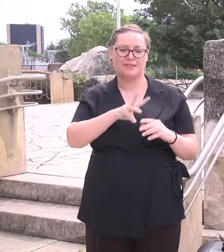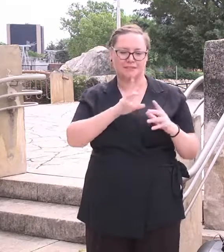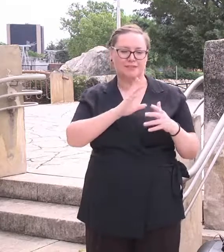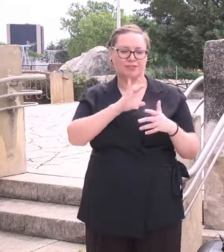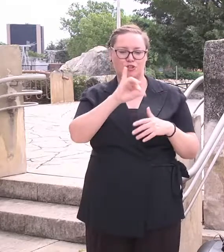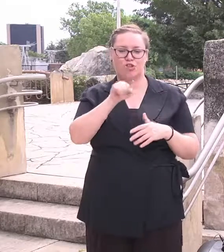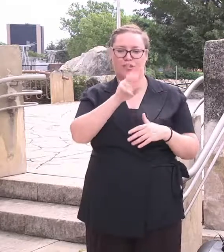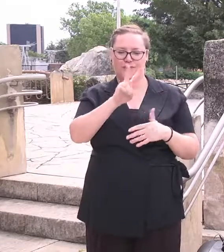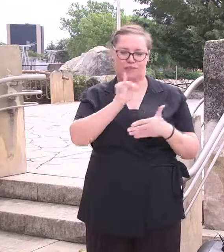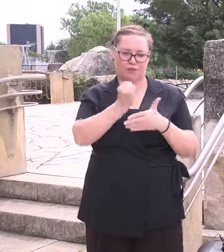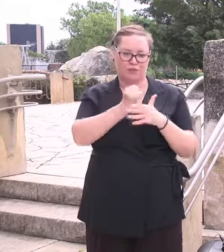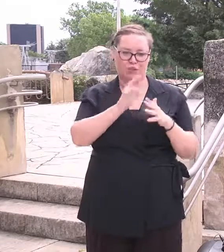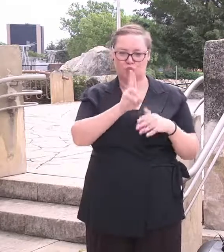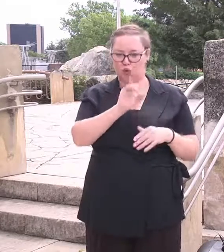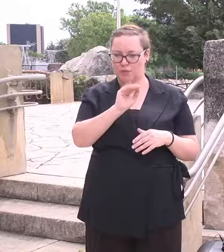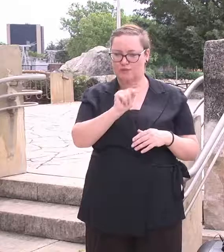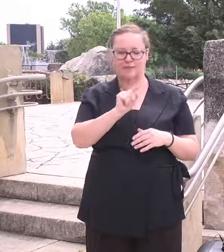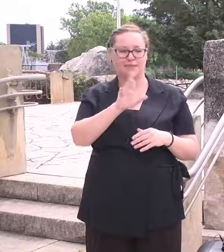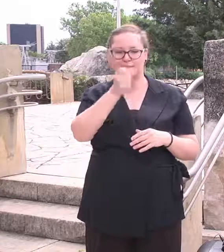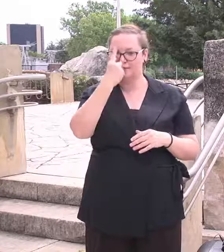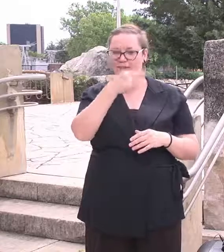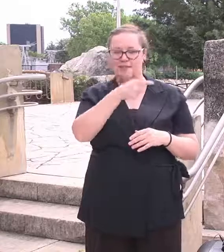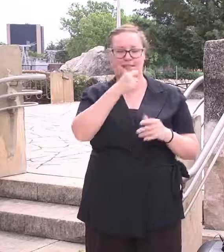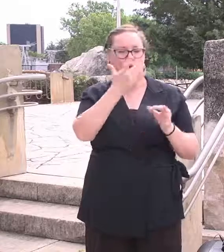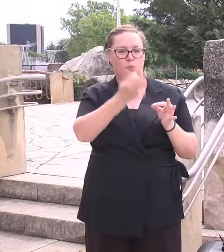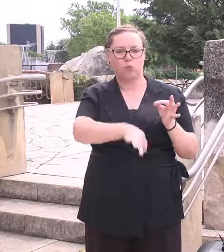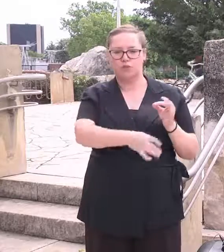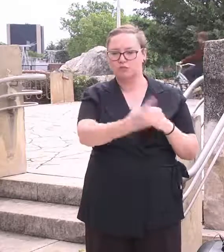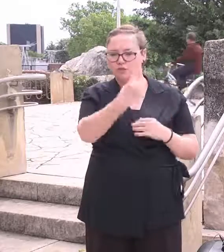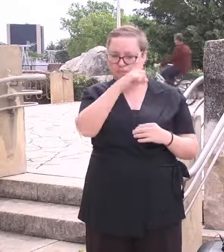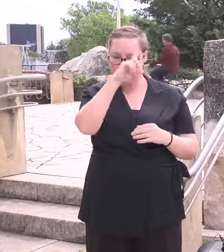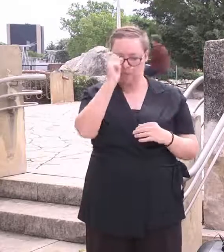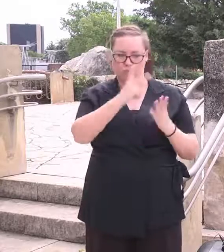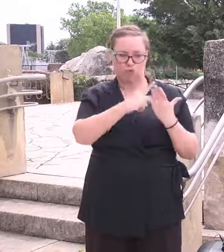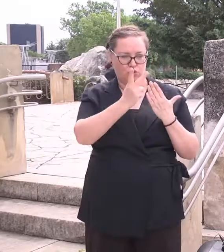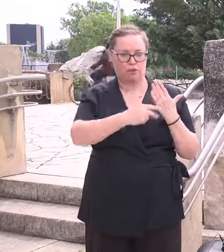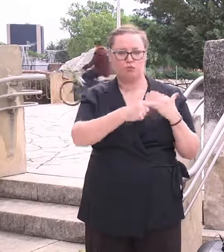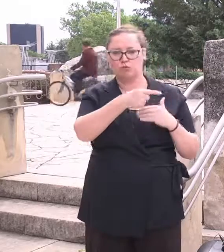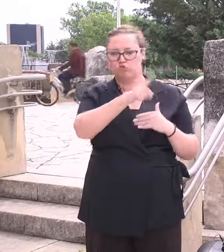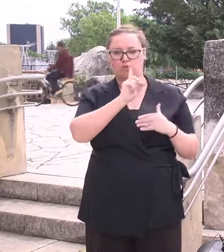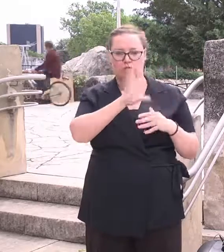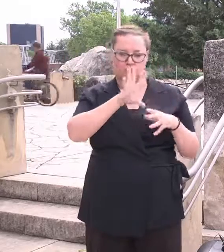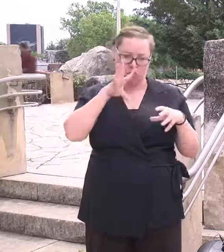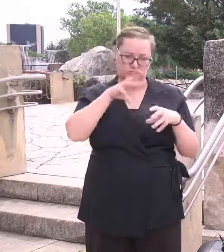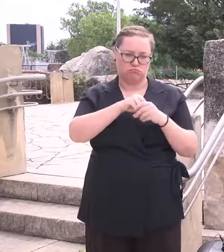uh they do much more more than just uh the summer program uh they really are out in the community uh